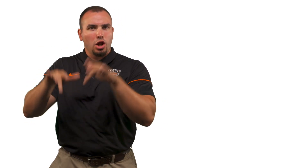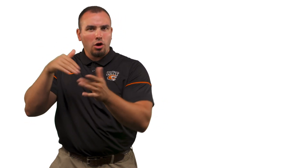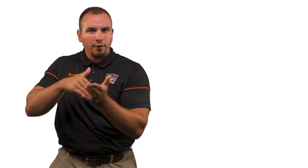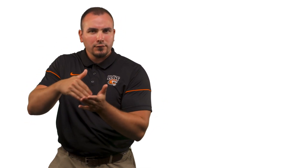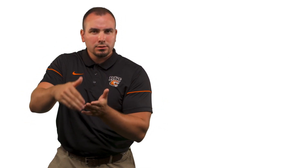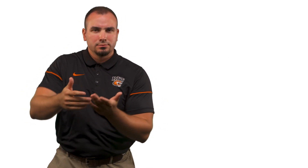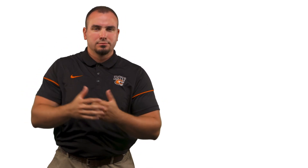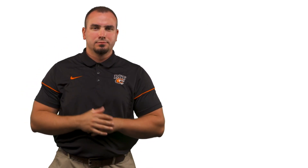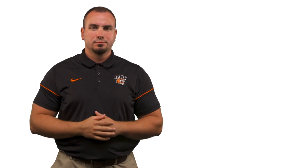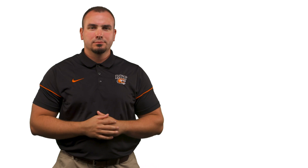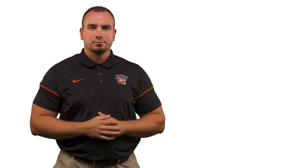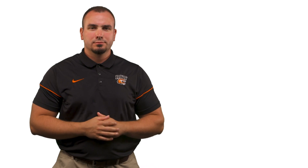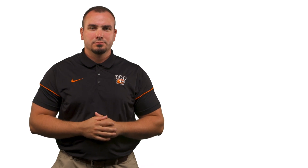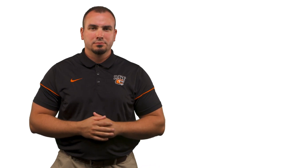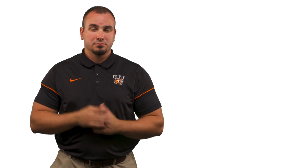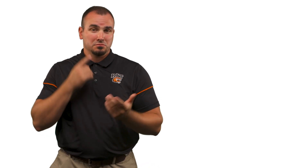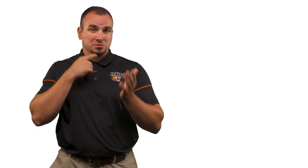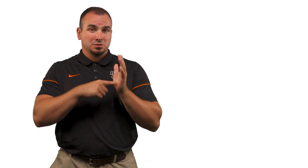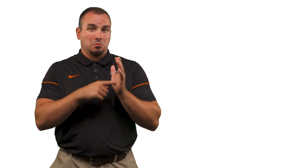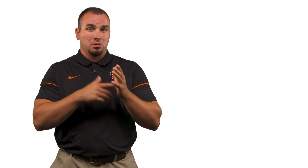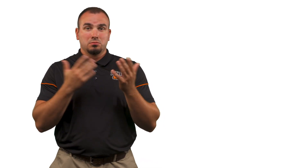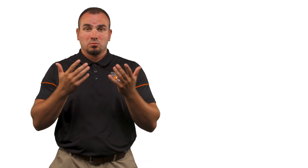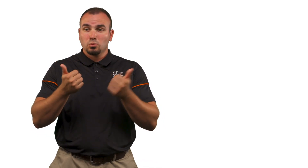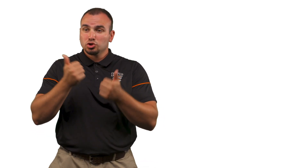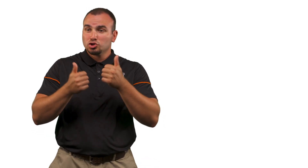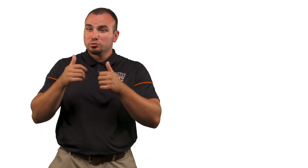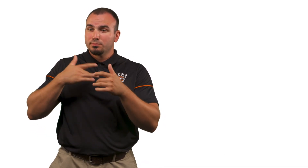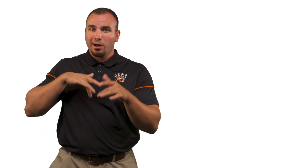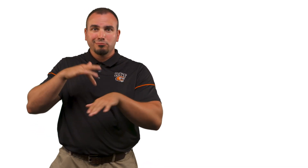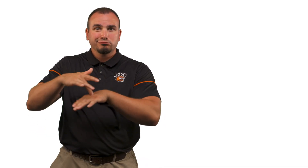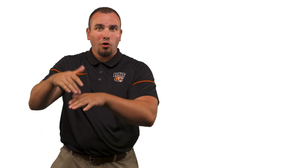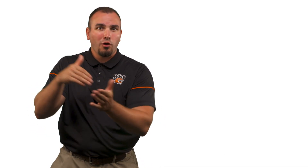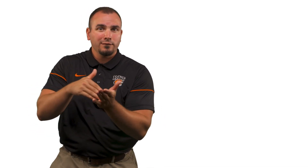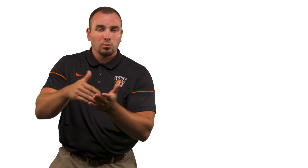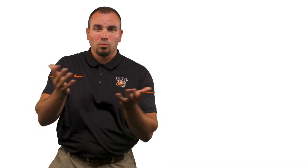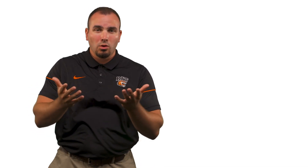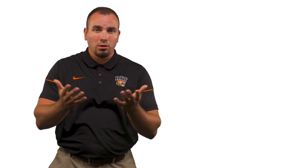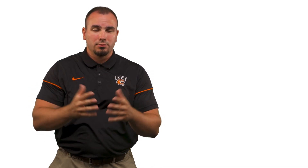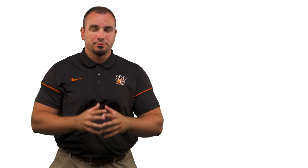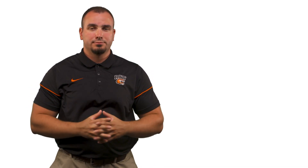with household cleaners and EPA-registered disinfectants daily.